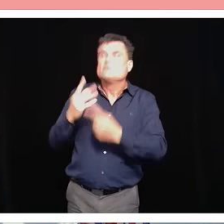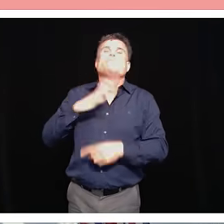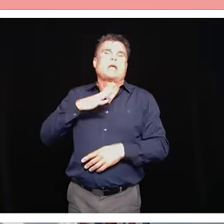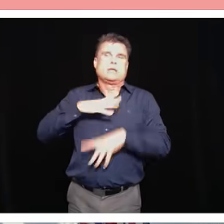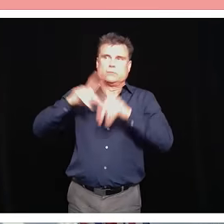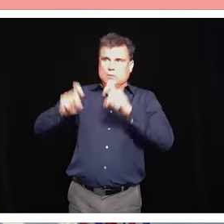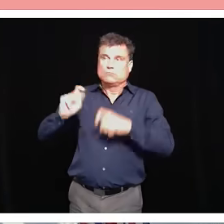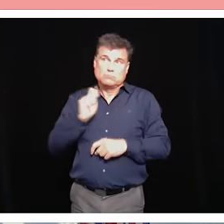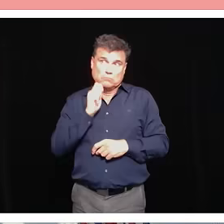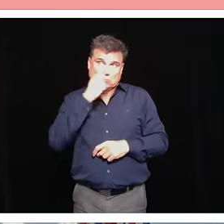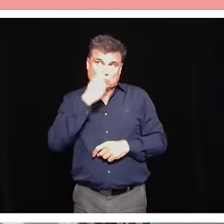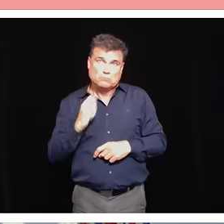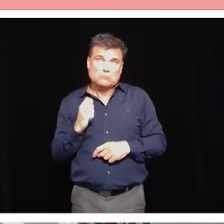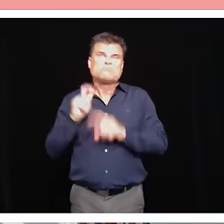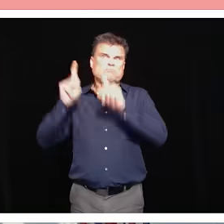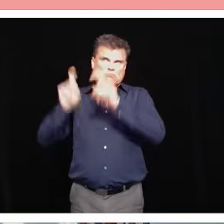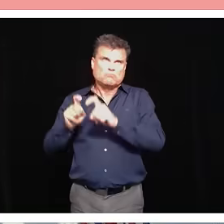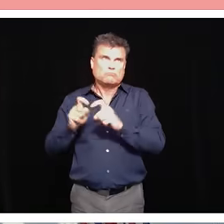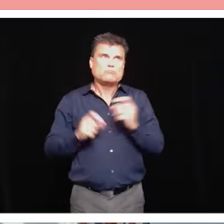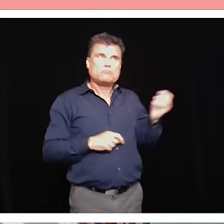of course that reflects the fact